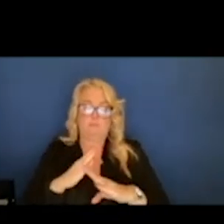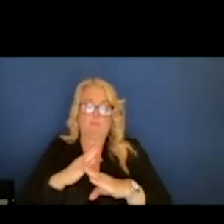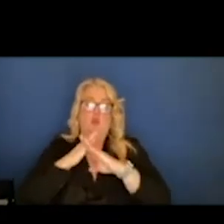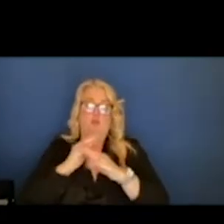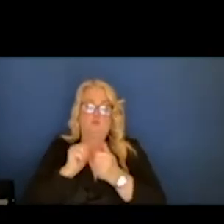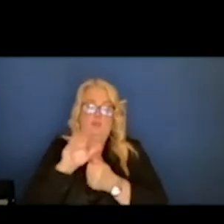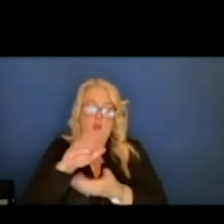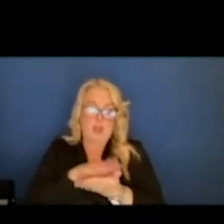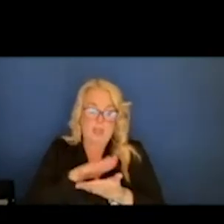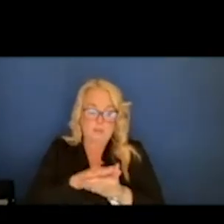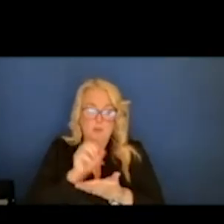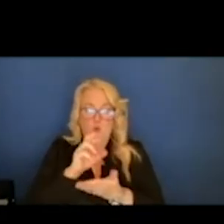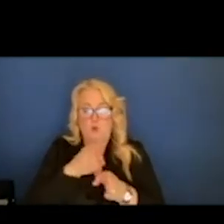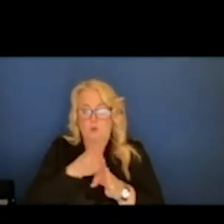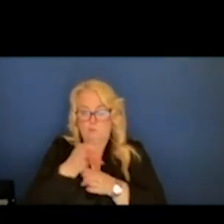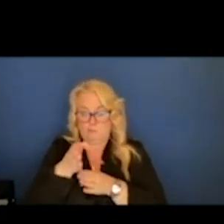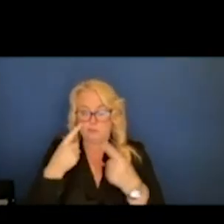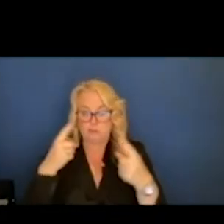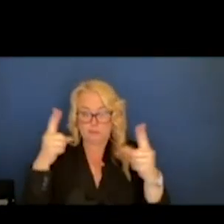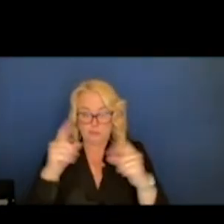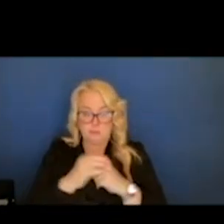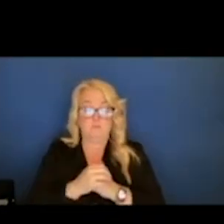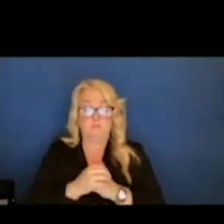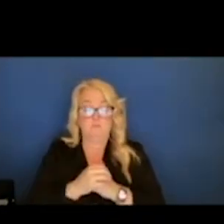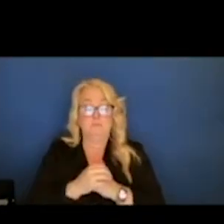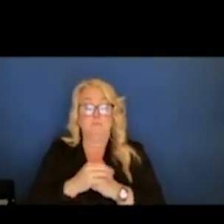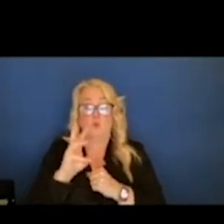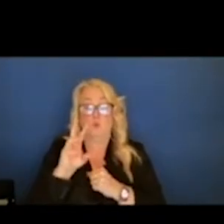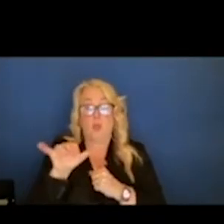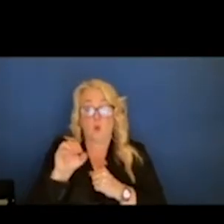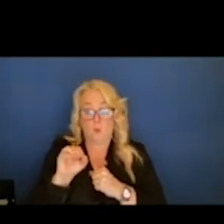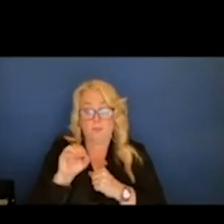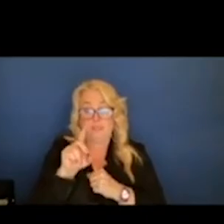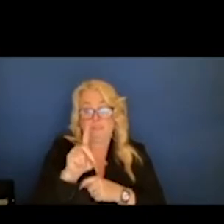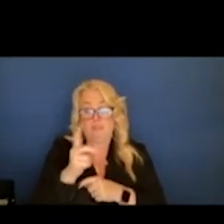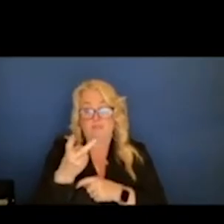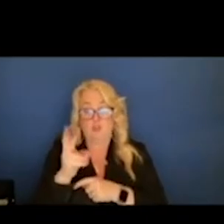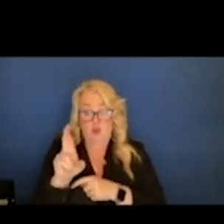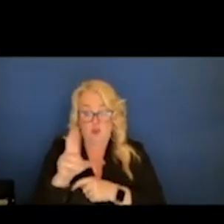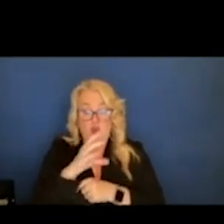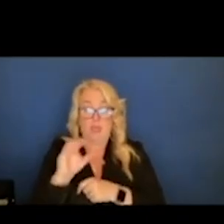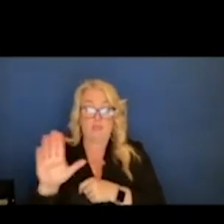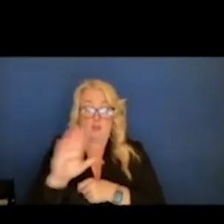to their academic or vocational success. WY DVR and its partners have kept the